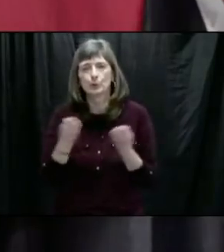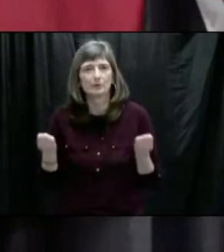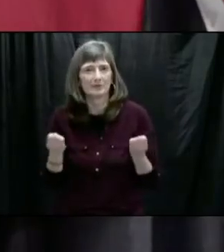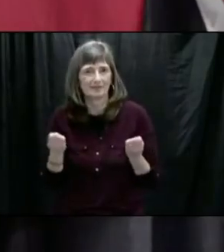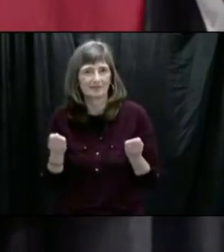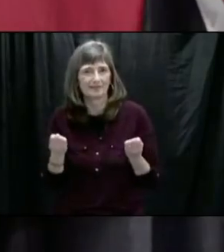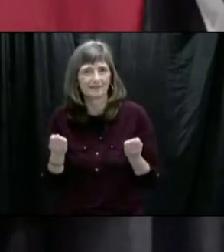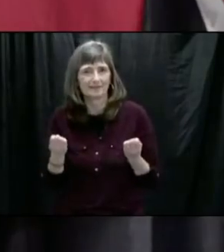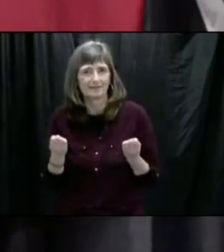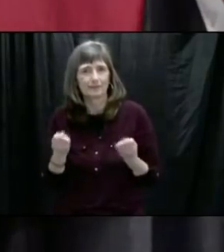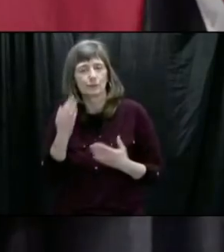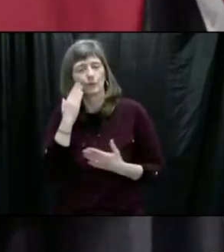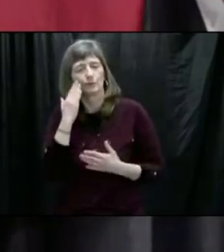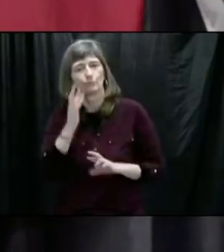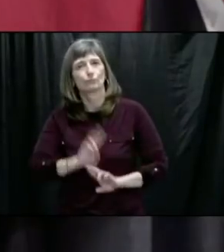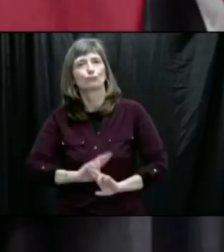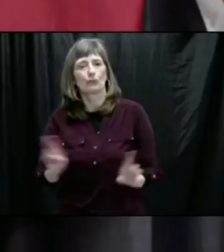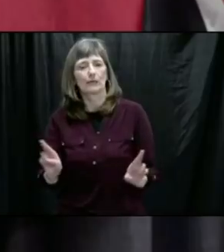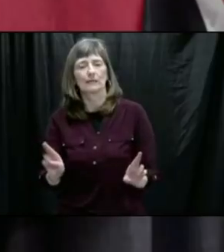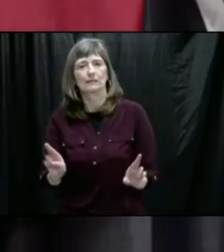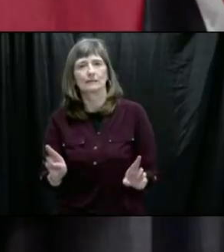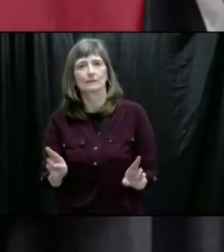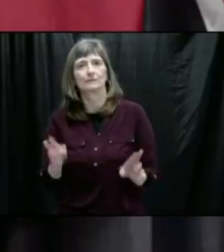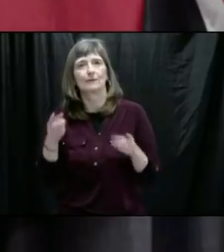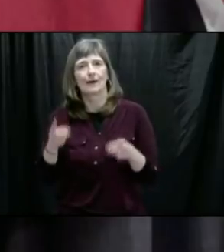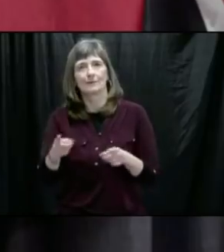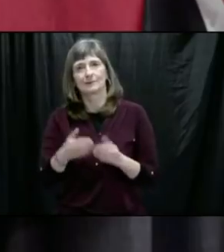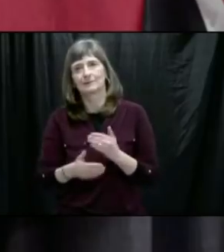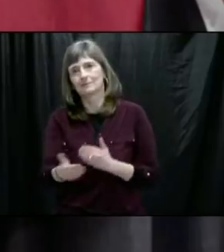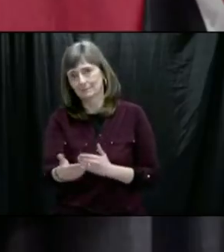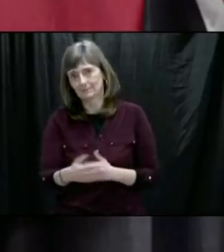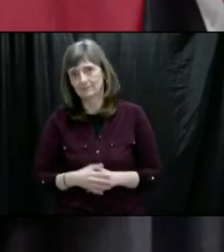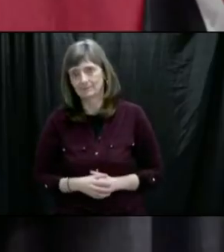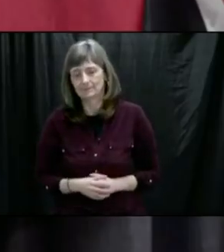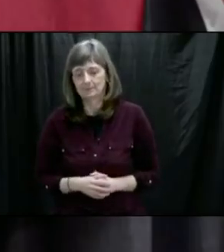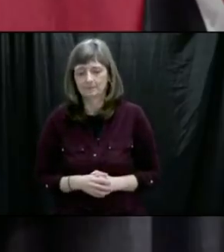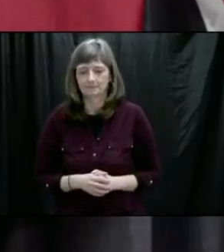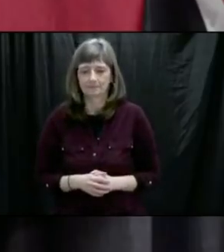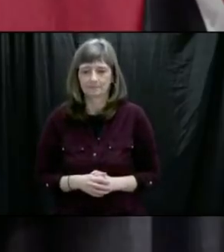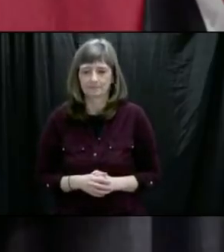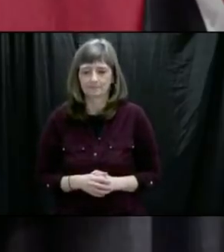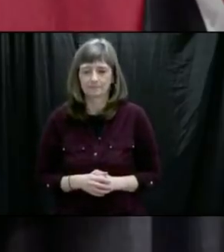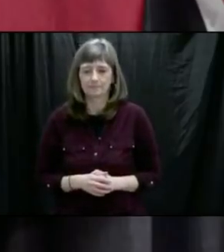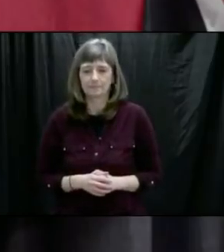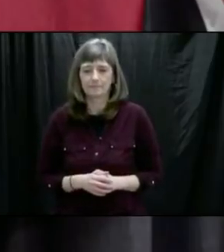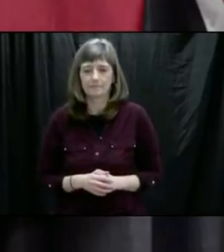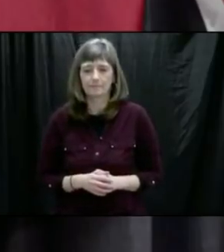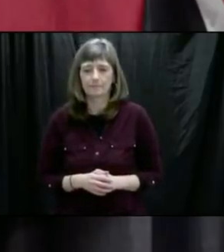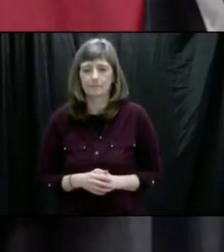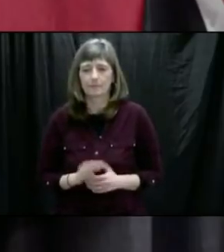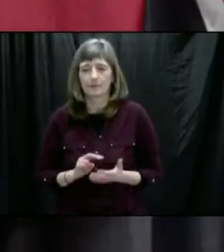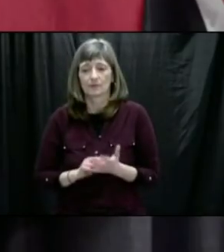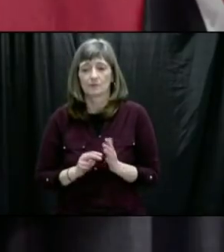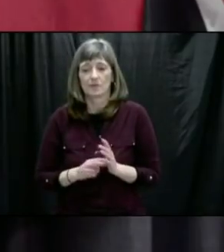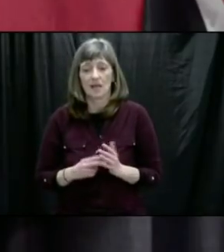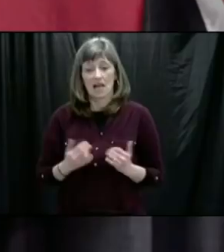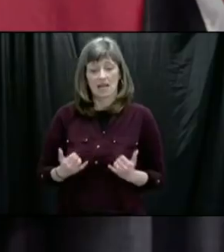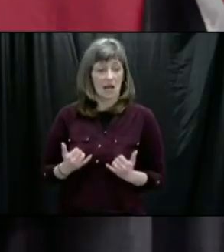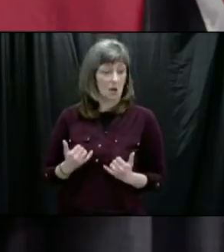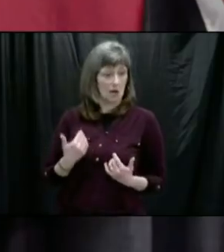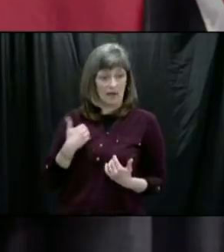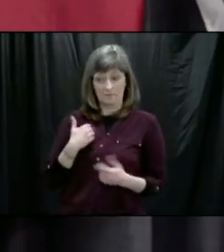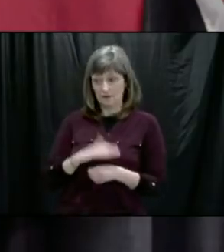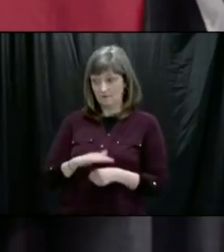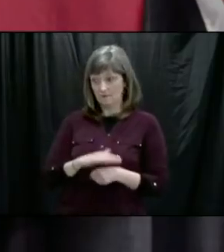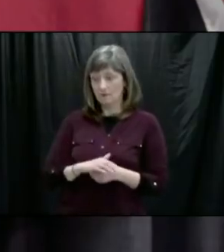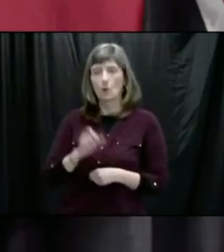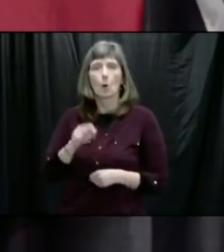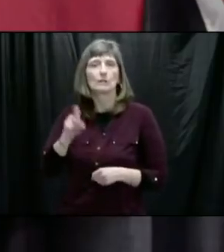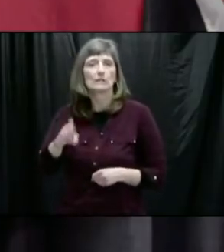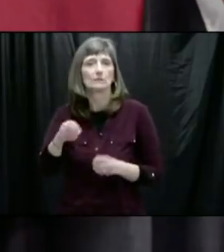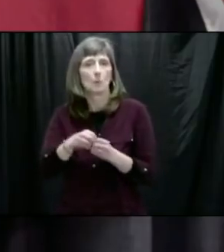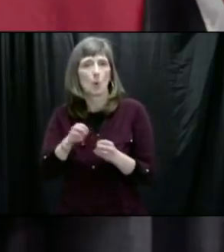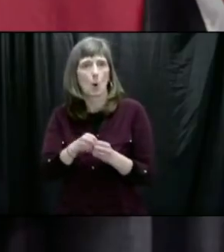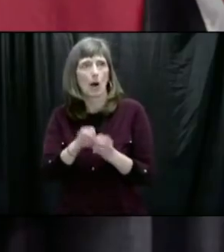WHAT THE PROJECTIONS ARE FOR